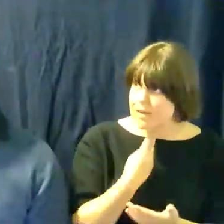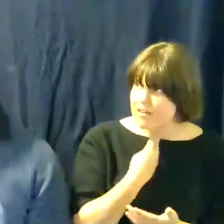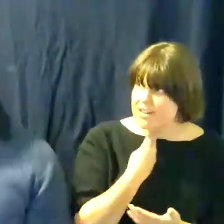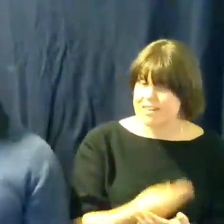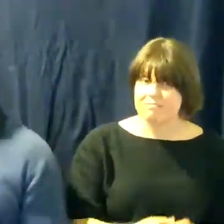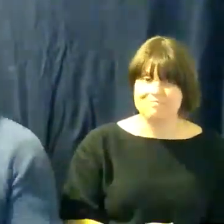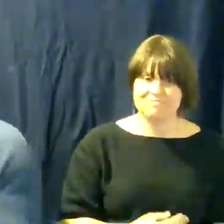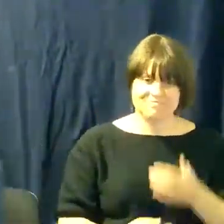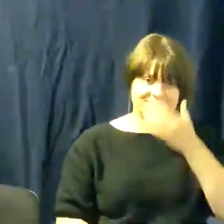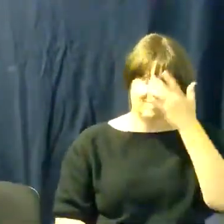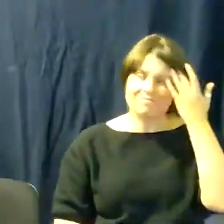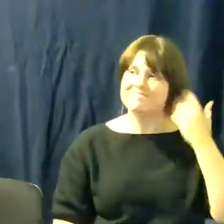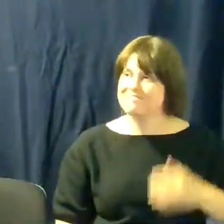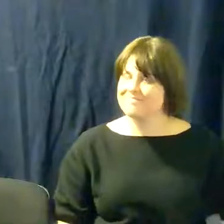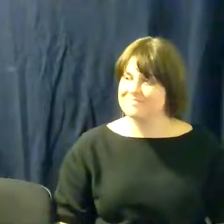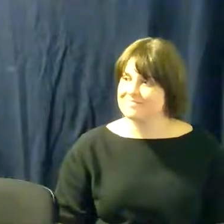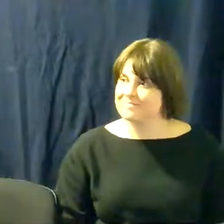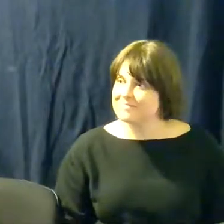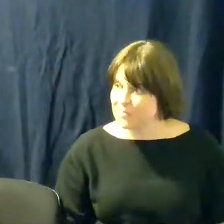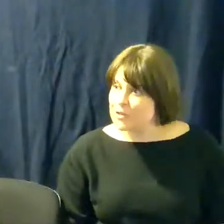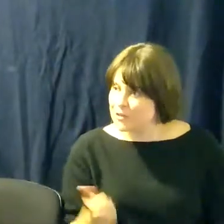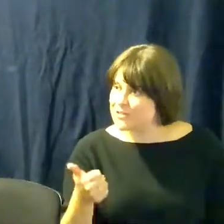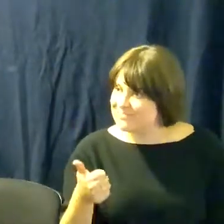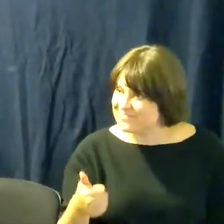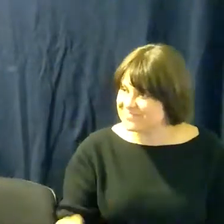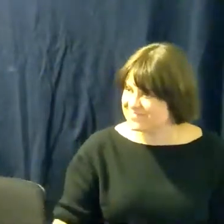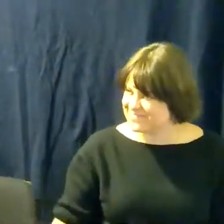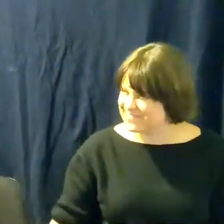more about what is in the training session. I hope you have got a lot of out of that